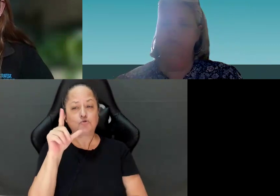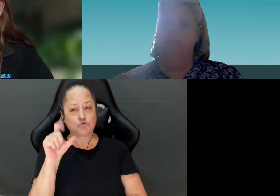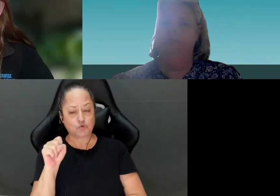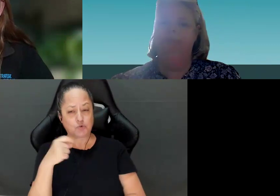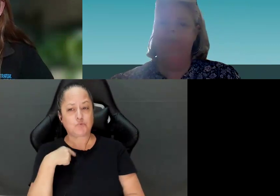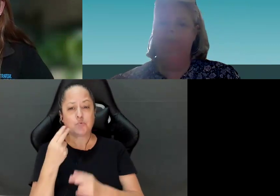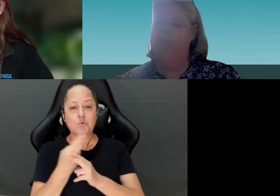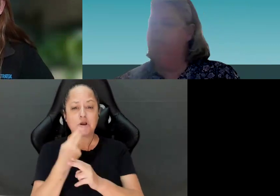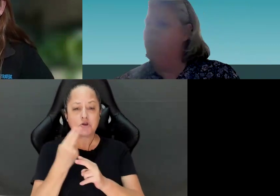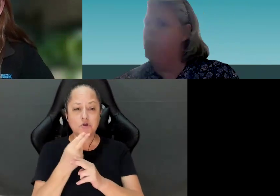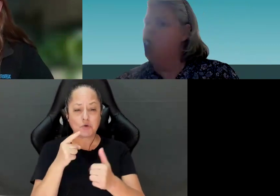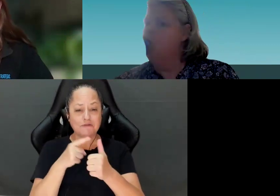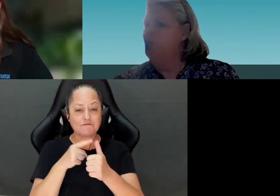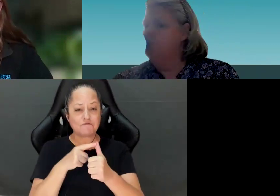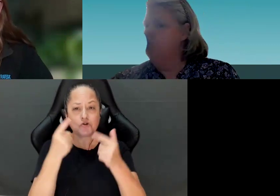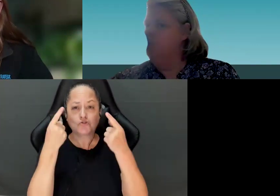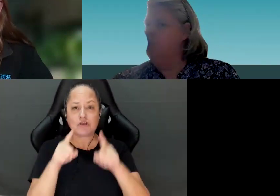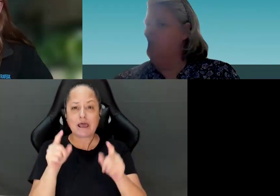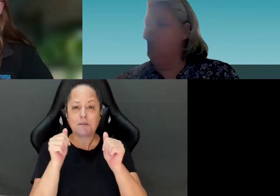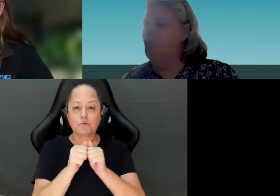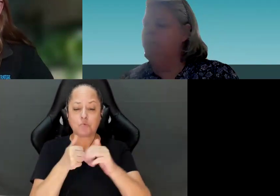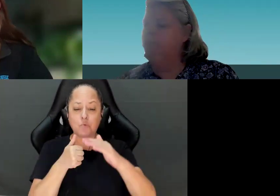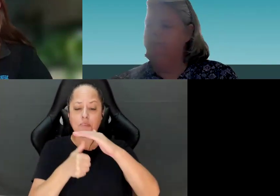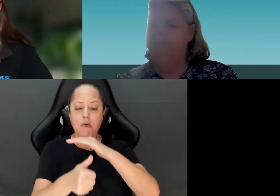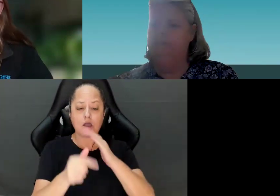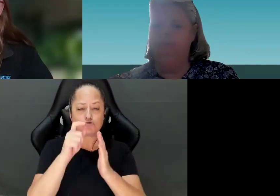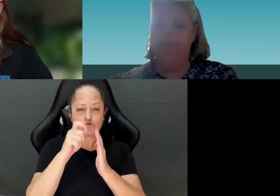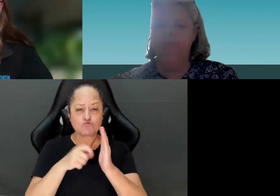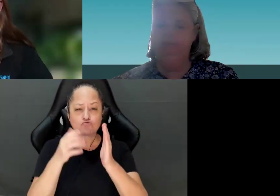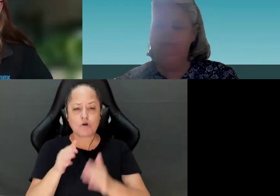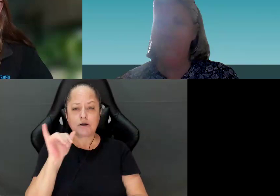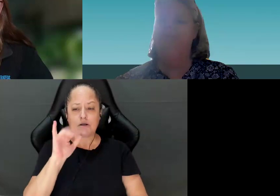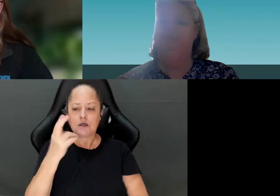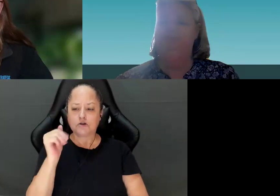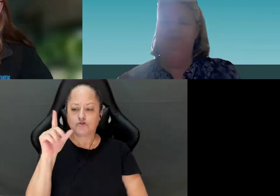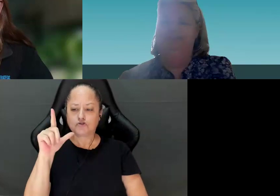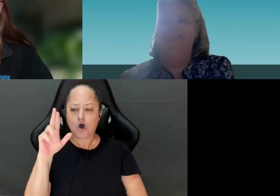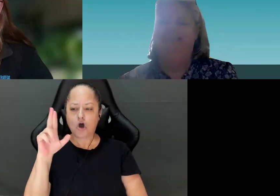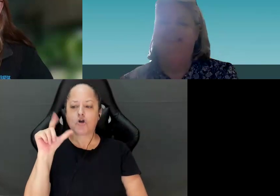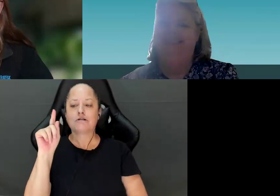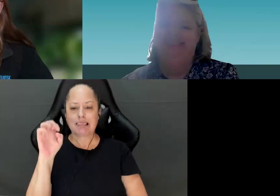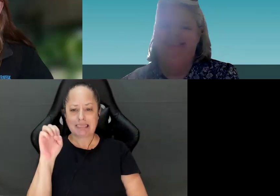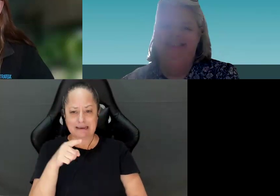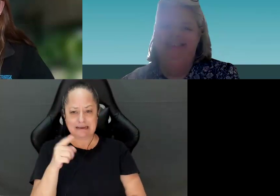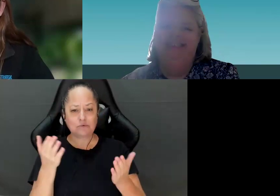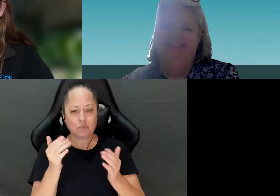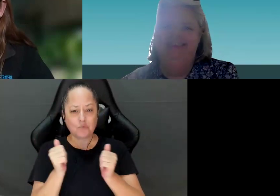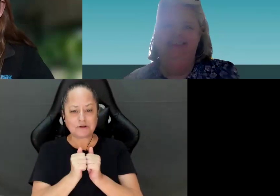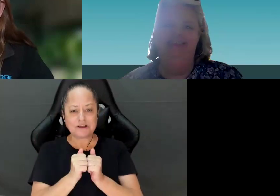The first occurs with our underwriters, like Charlene who is with me here today who spends